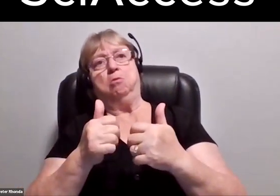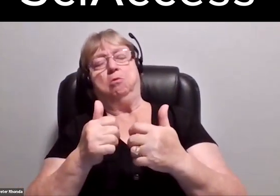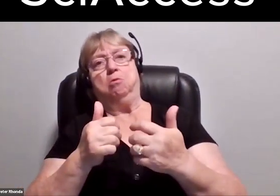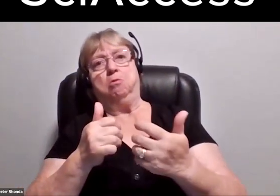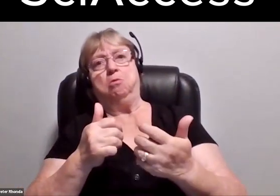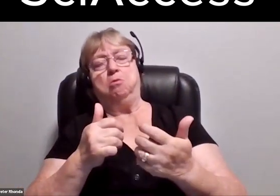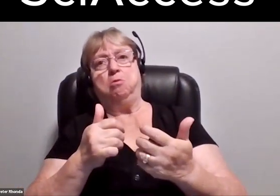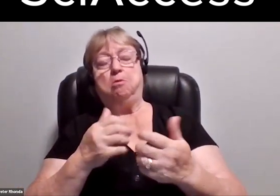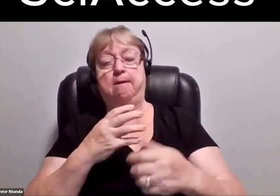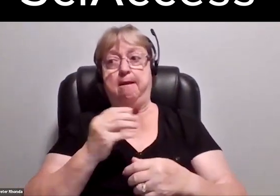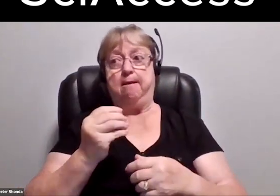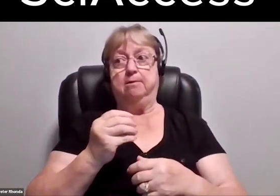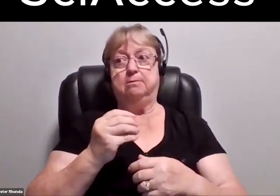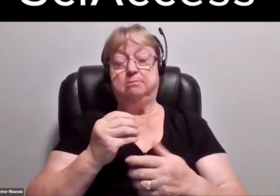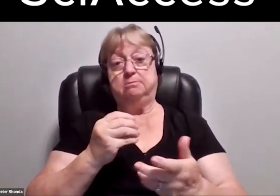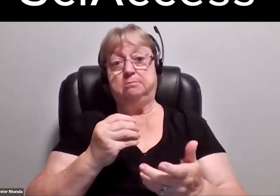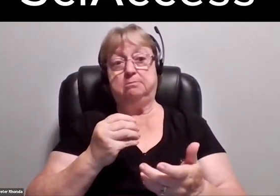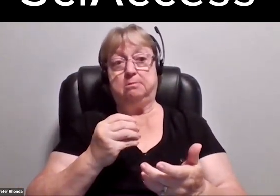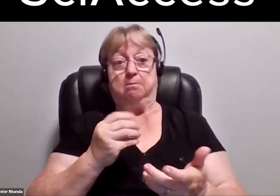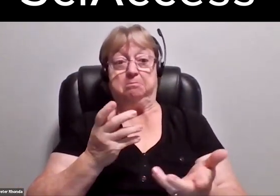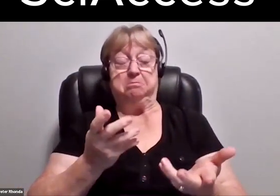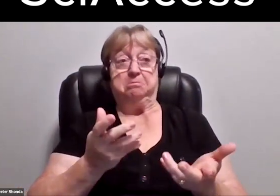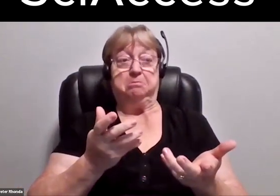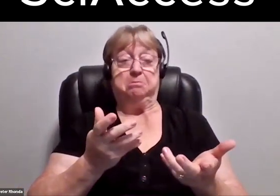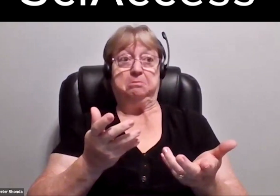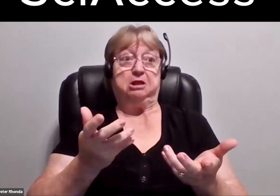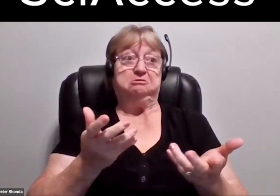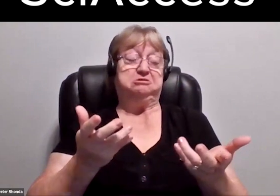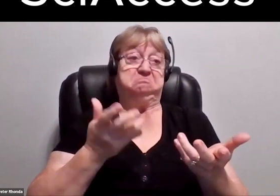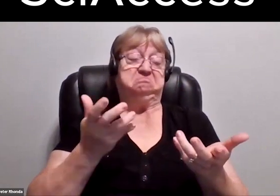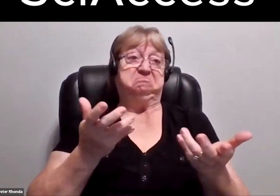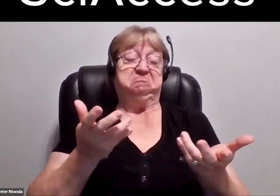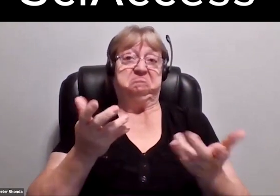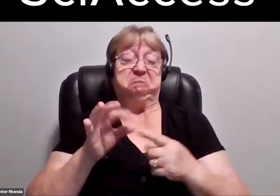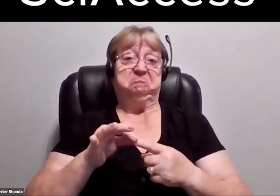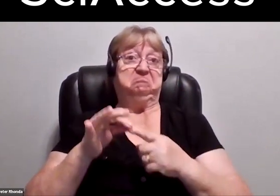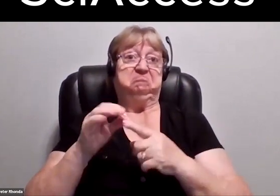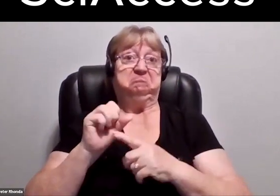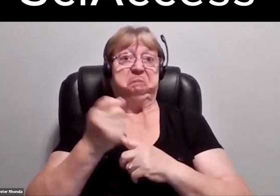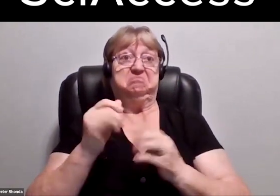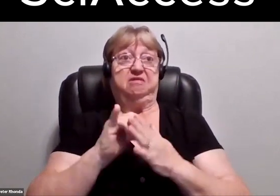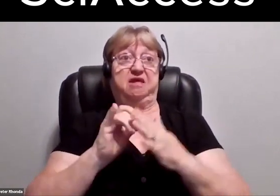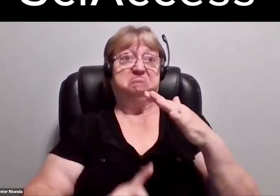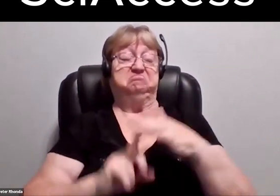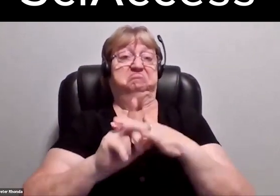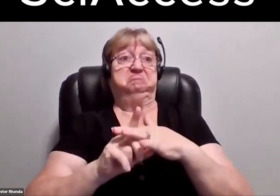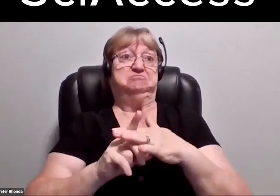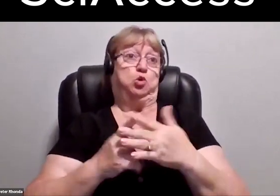and the unique situations that arise or may arise working with students